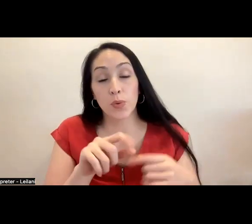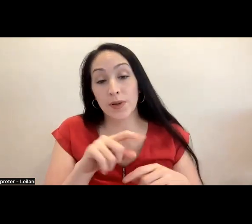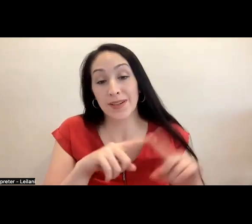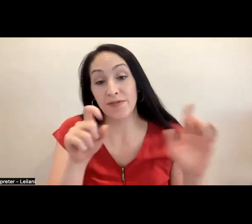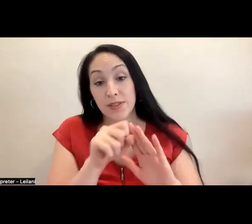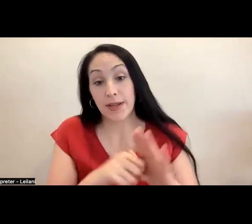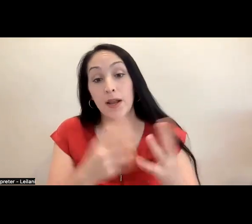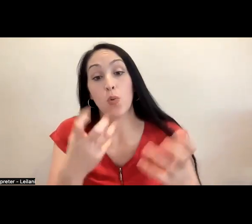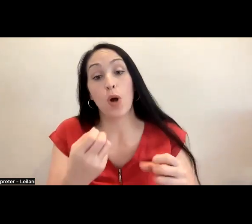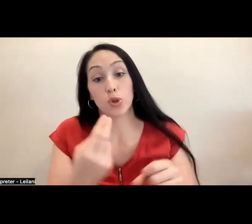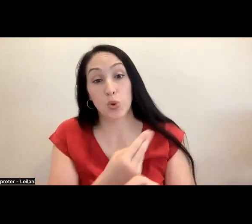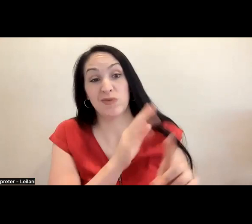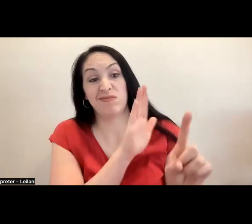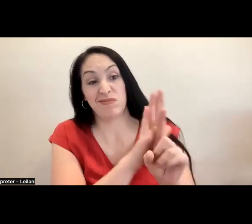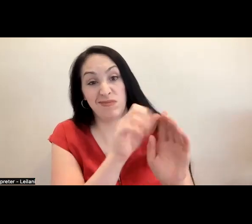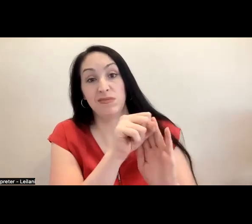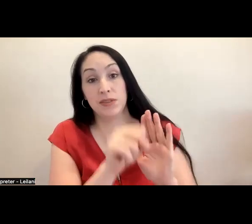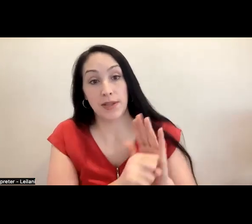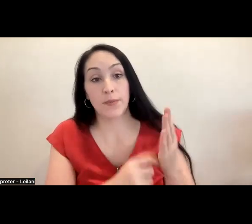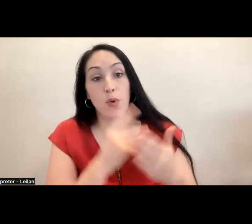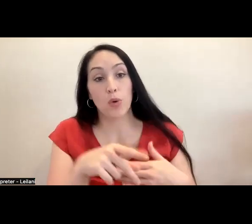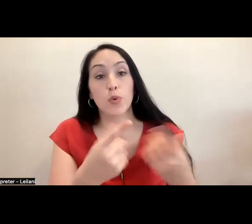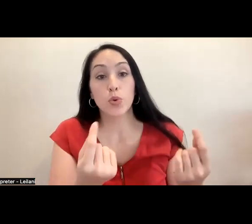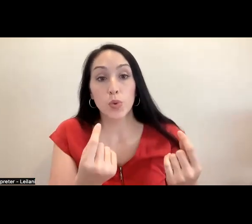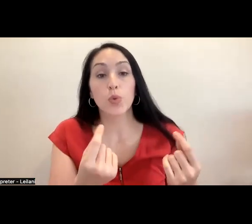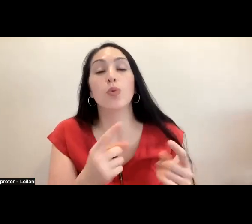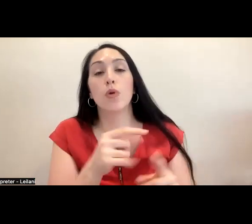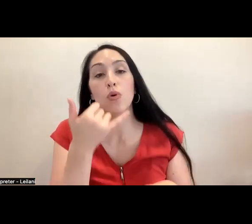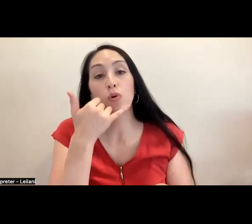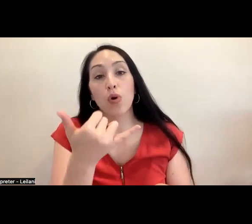11:52:57 You would go onto their website, a call that able programs, customer service